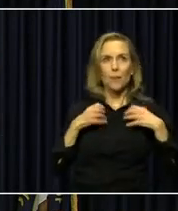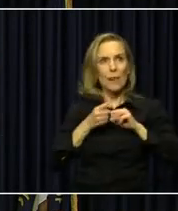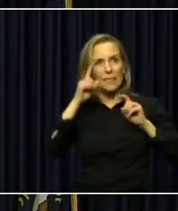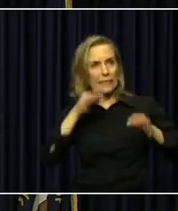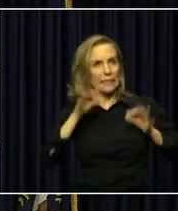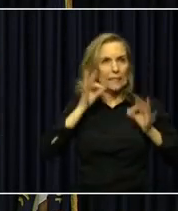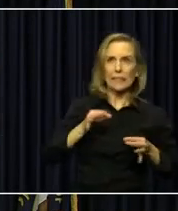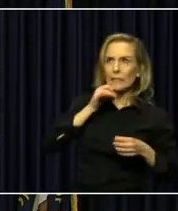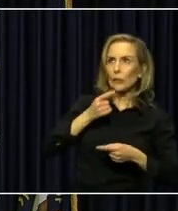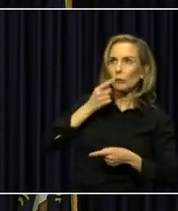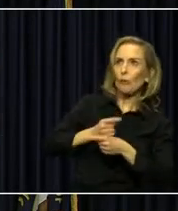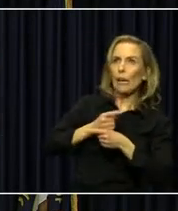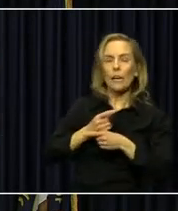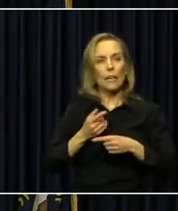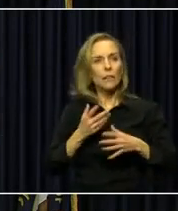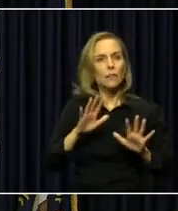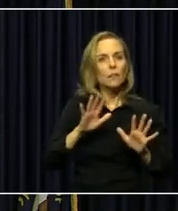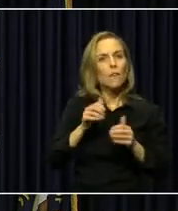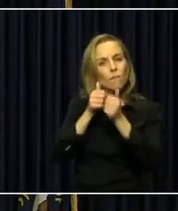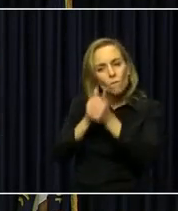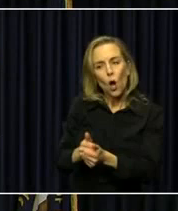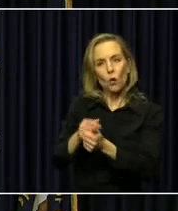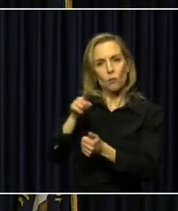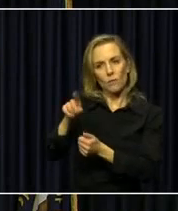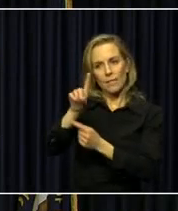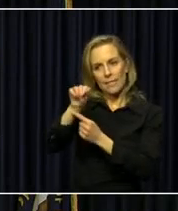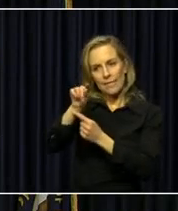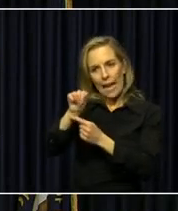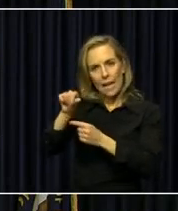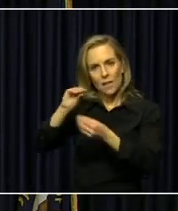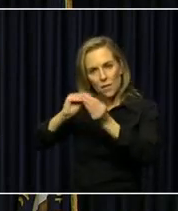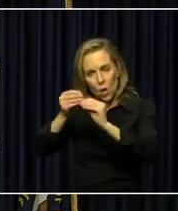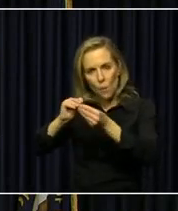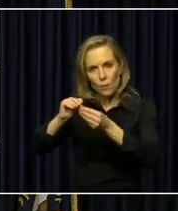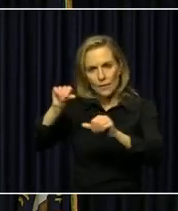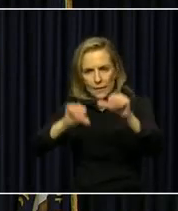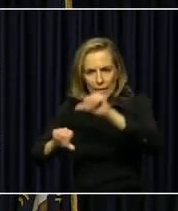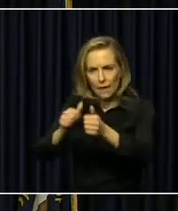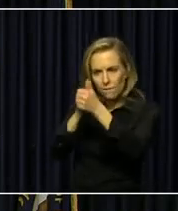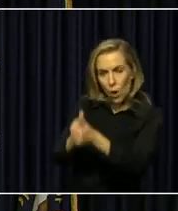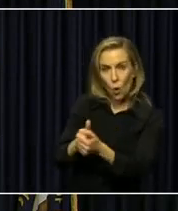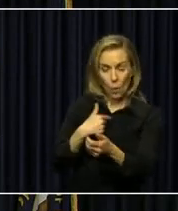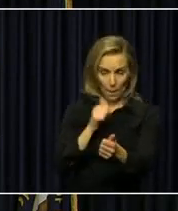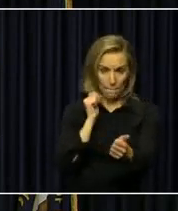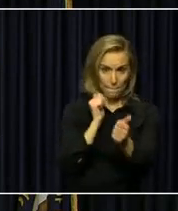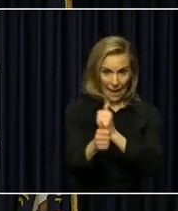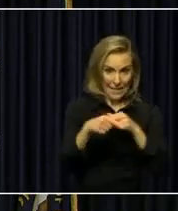THAT'S THE MEANINGS THAT I WANT TO REMIND YOU D. MAKES THAT I